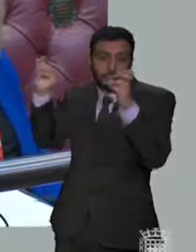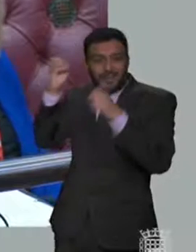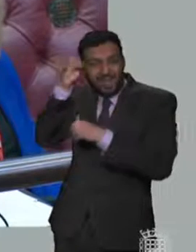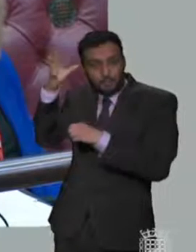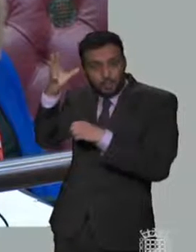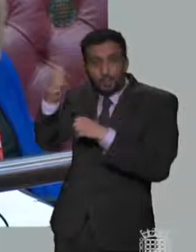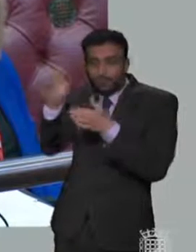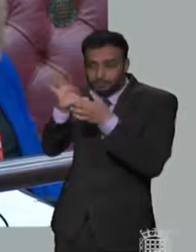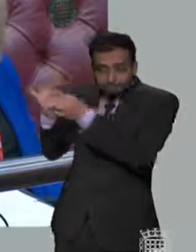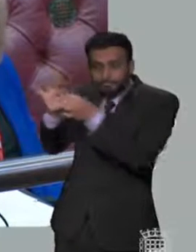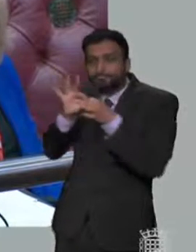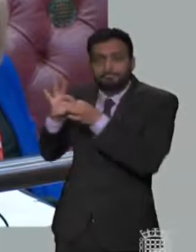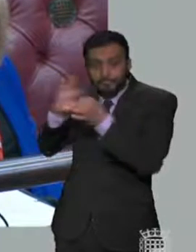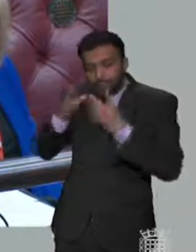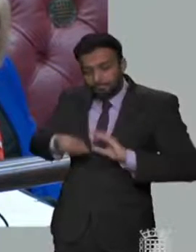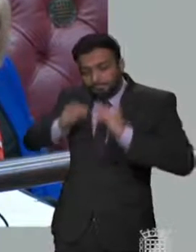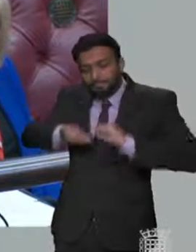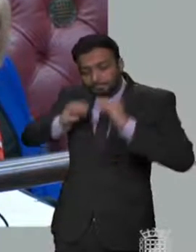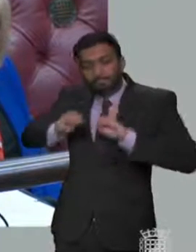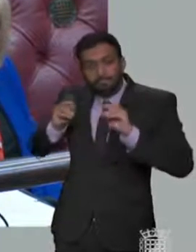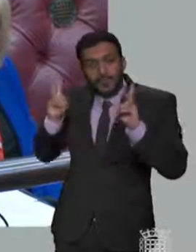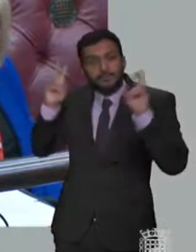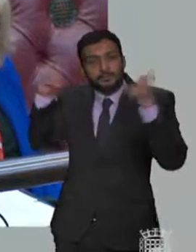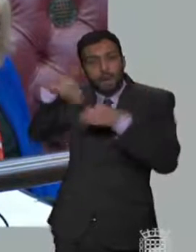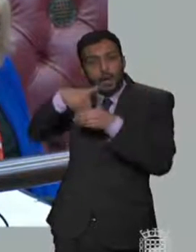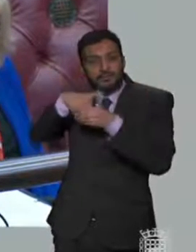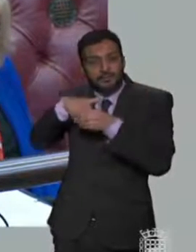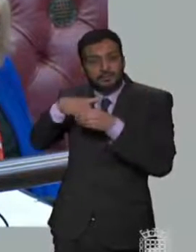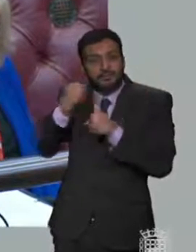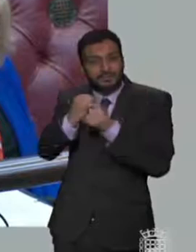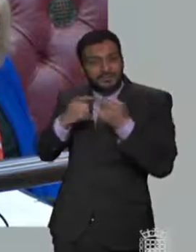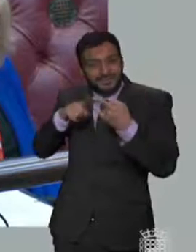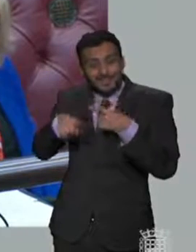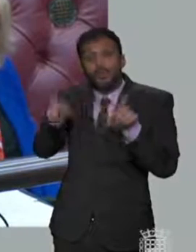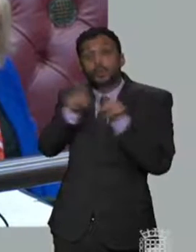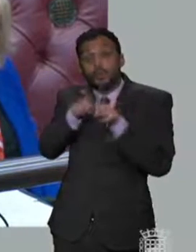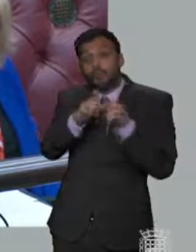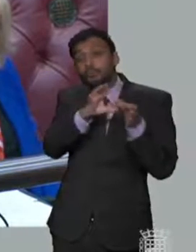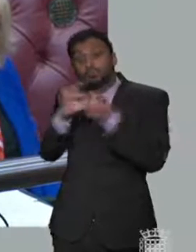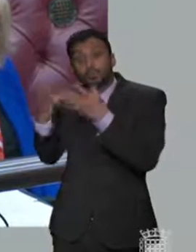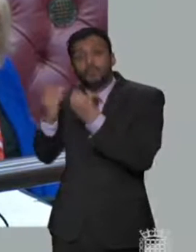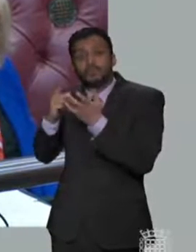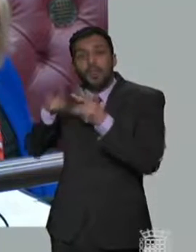the dfe is also working with offcore to ensure the subject content can be assessed appropriately